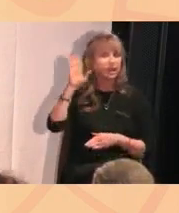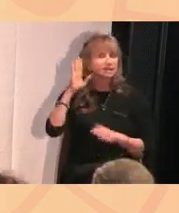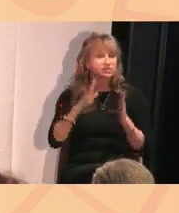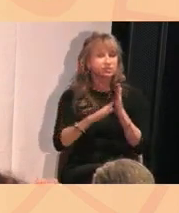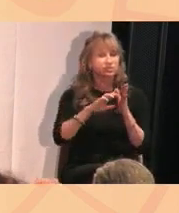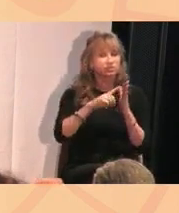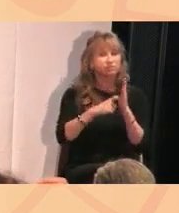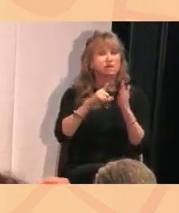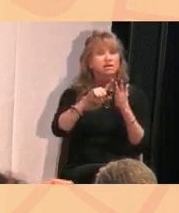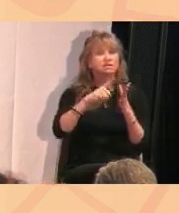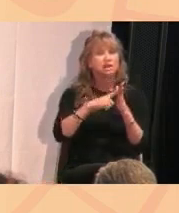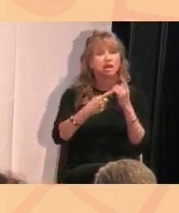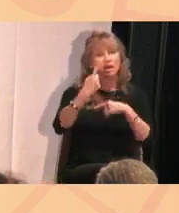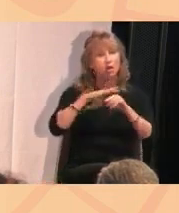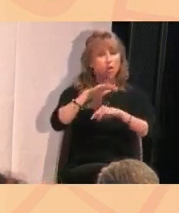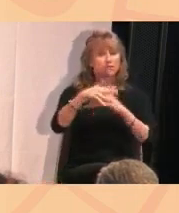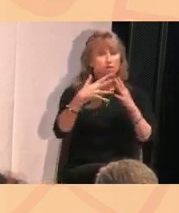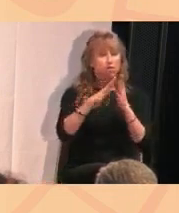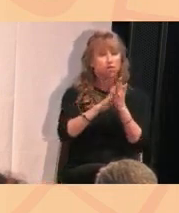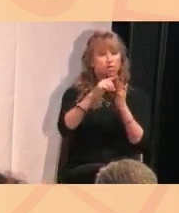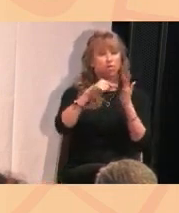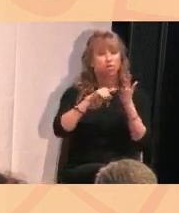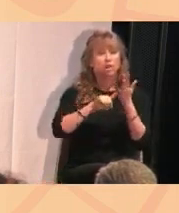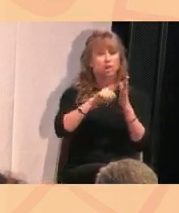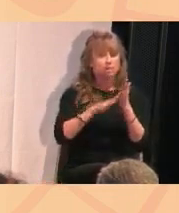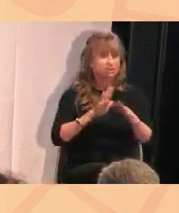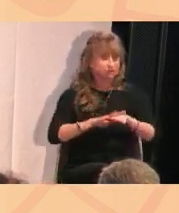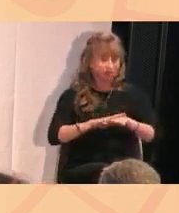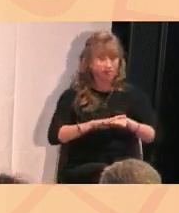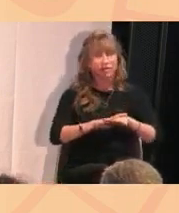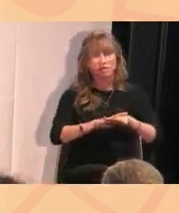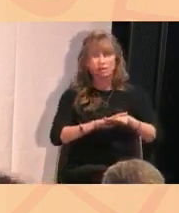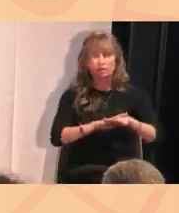That's all I can think of. I think the people that are,